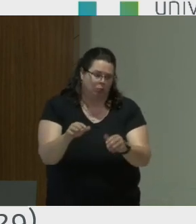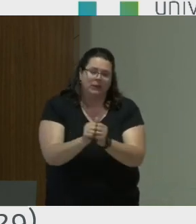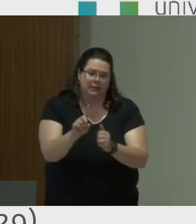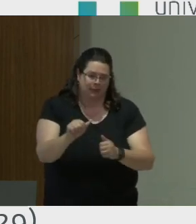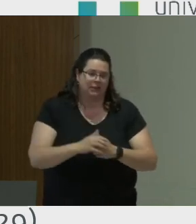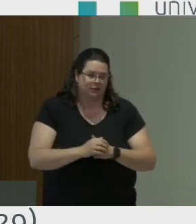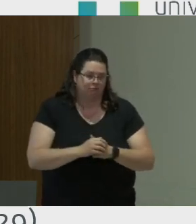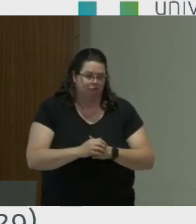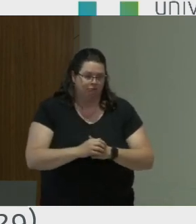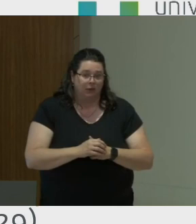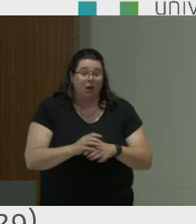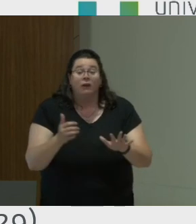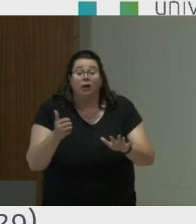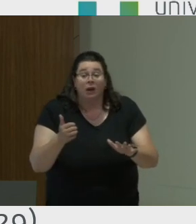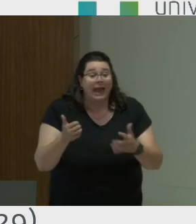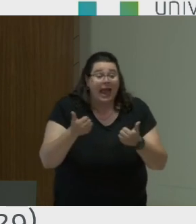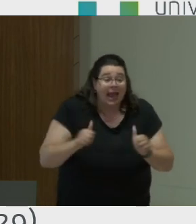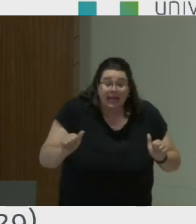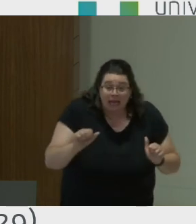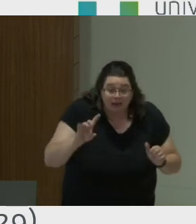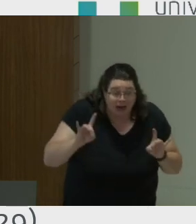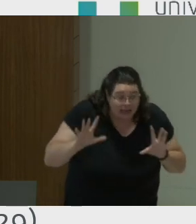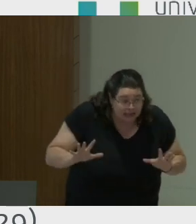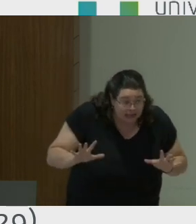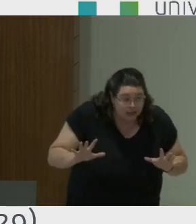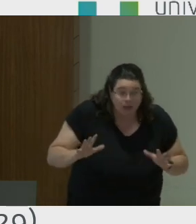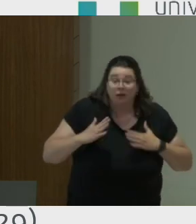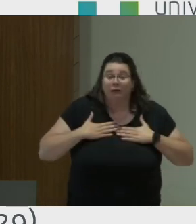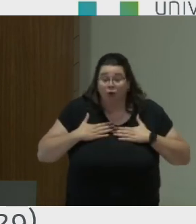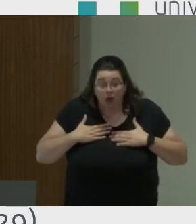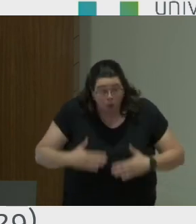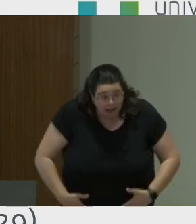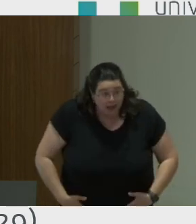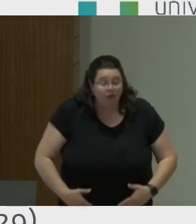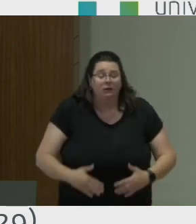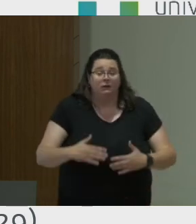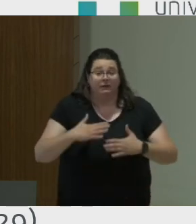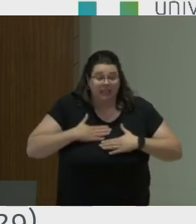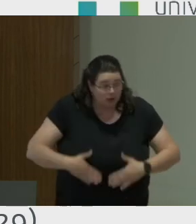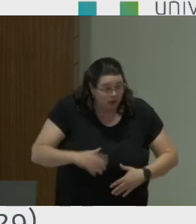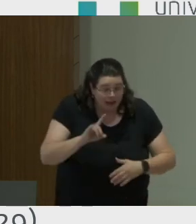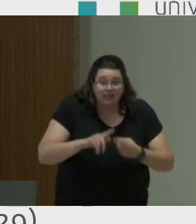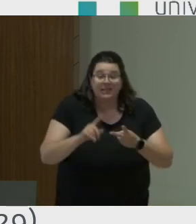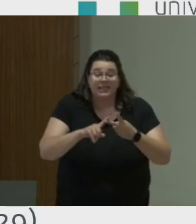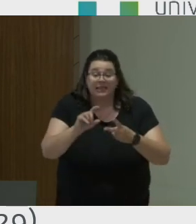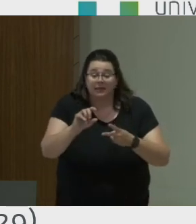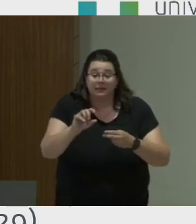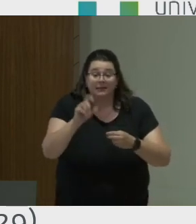any form of violence. For physical abuse, 3.5. For sexual violence, 2.8. So nearly a